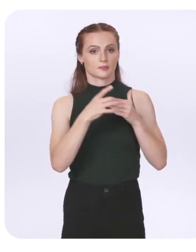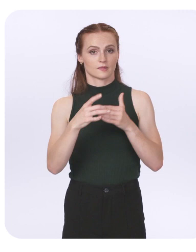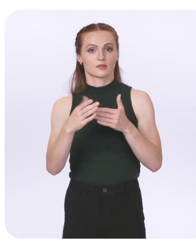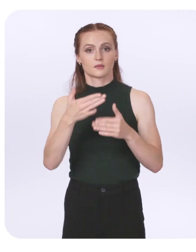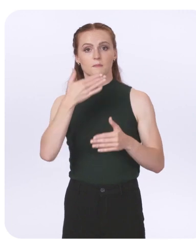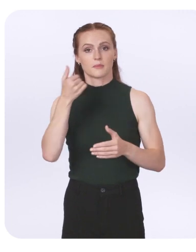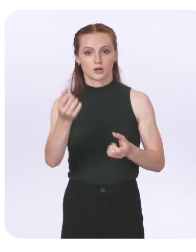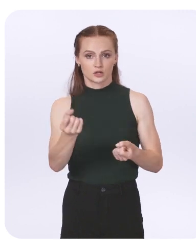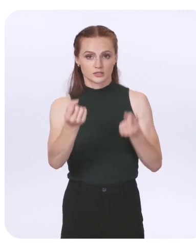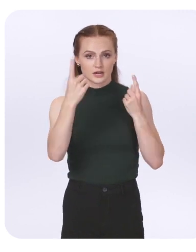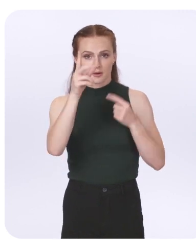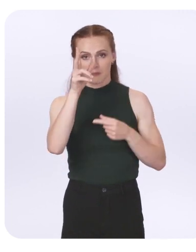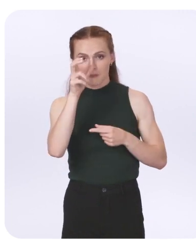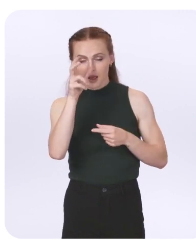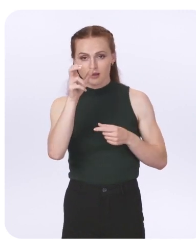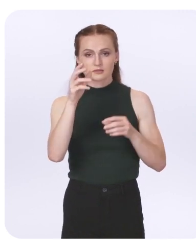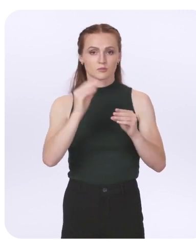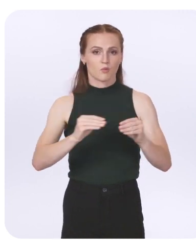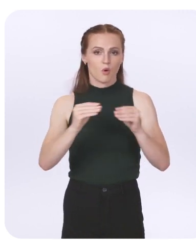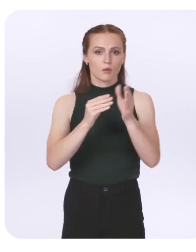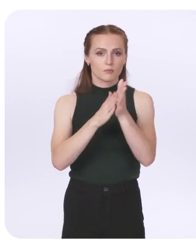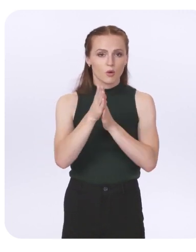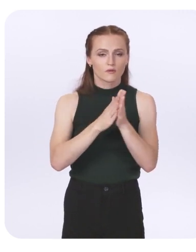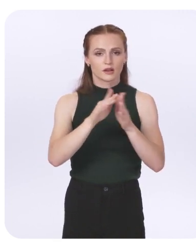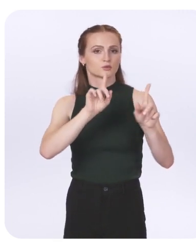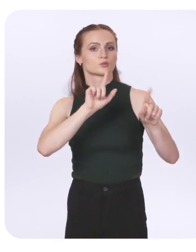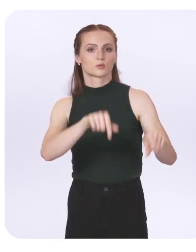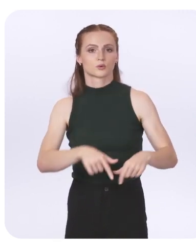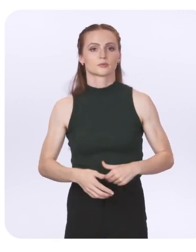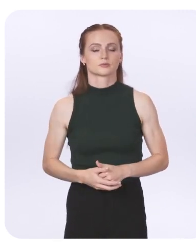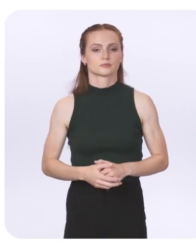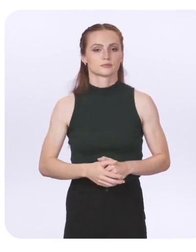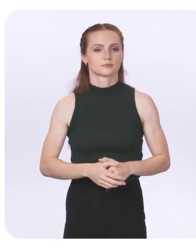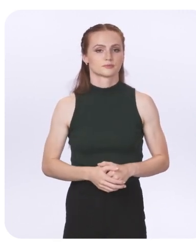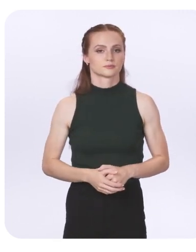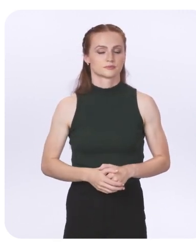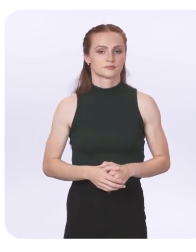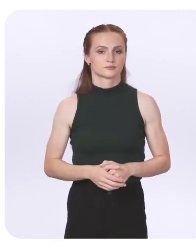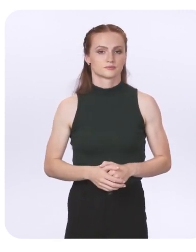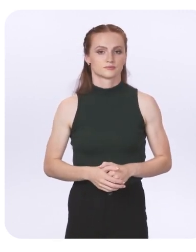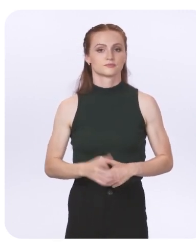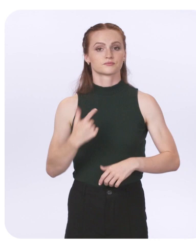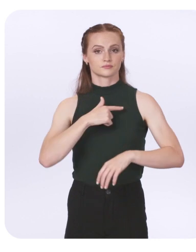and more motivation to report them. We set up special Discord channels